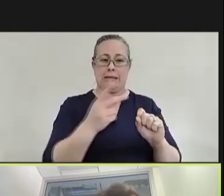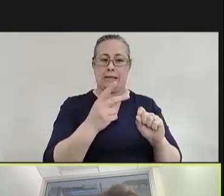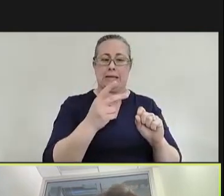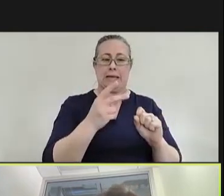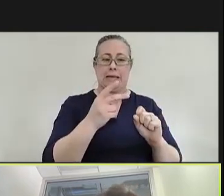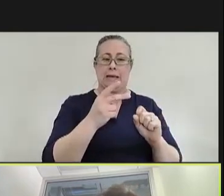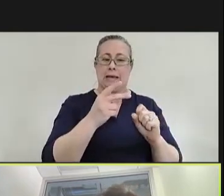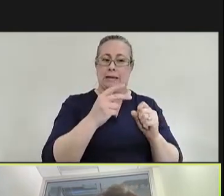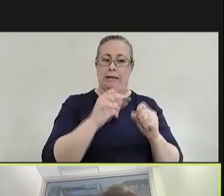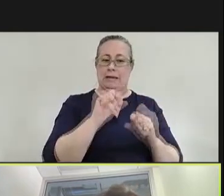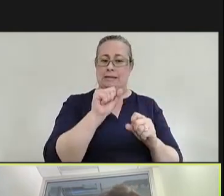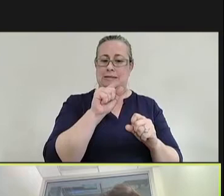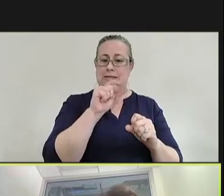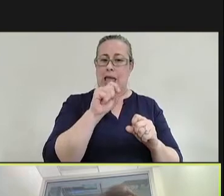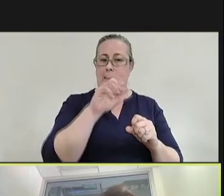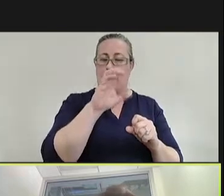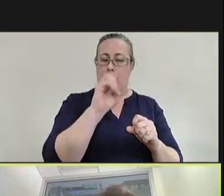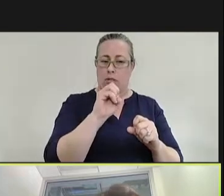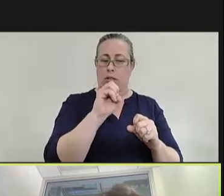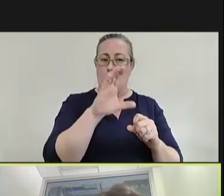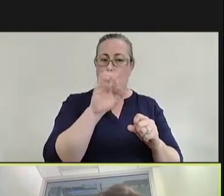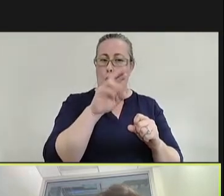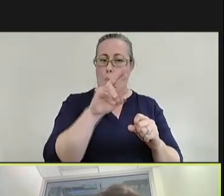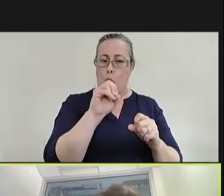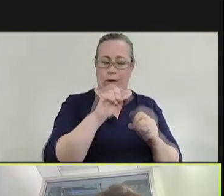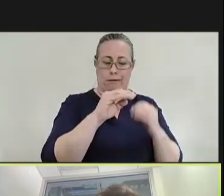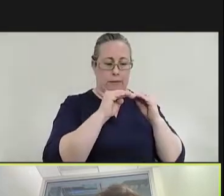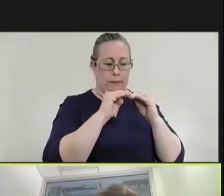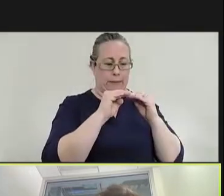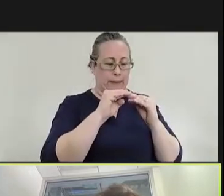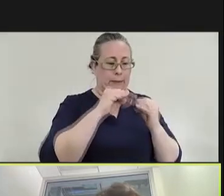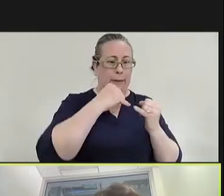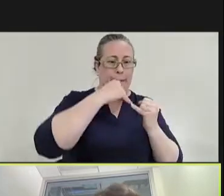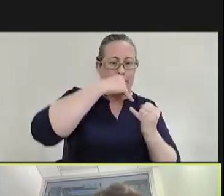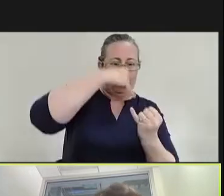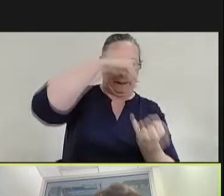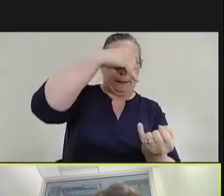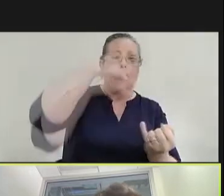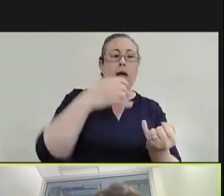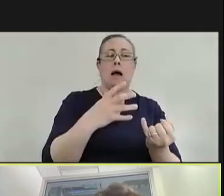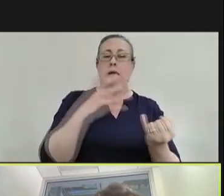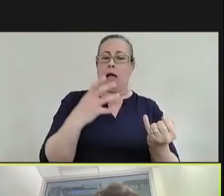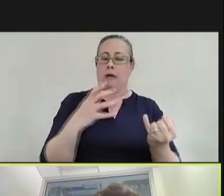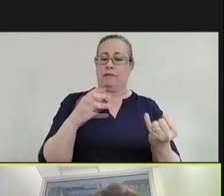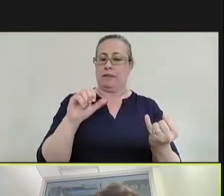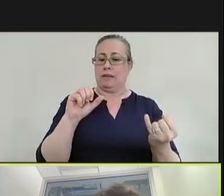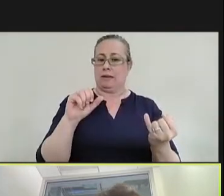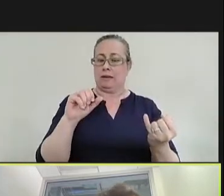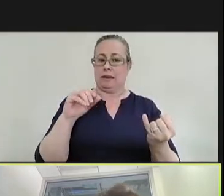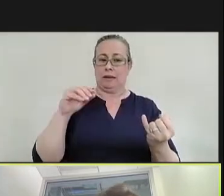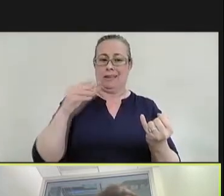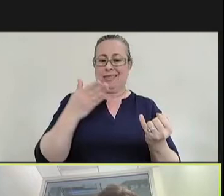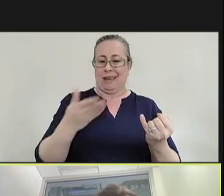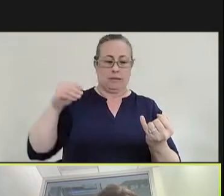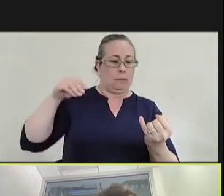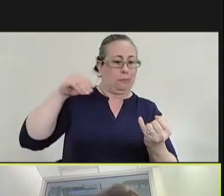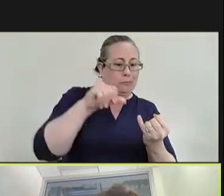of the stabilization mutations that have been applied to this protein to make it more happy